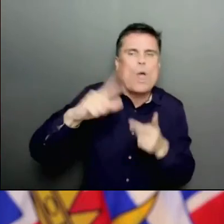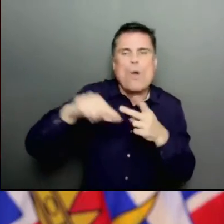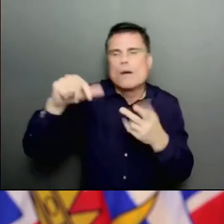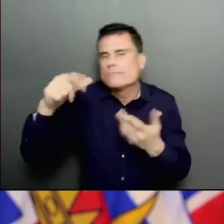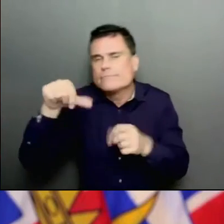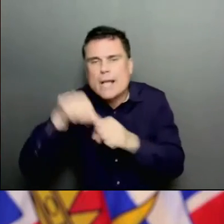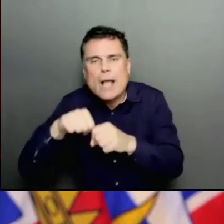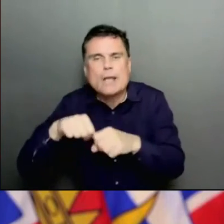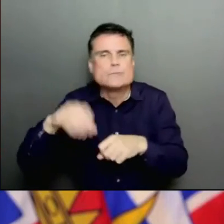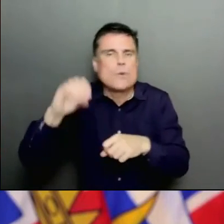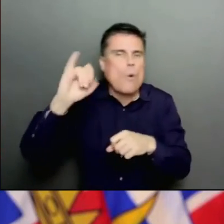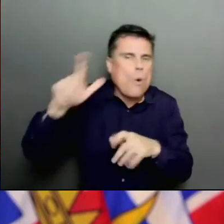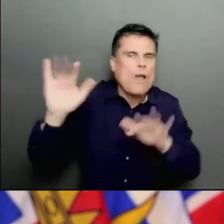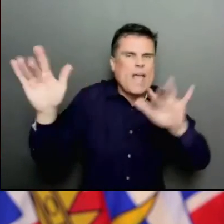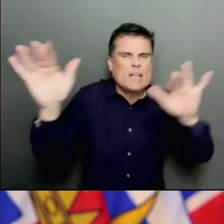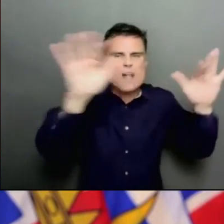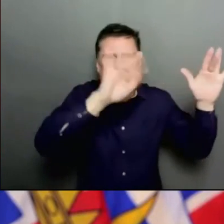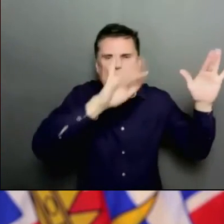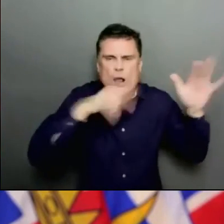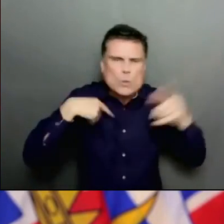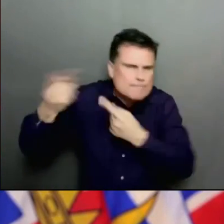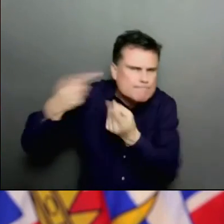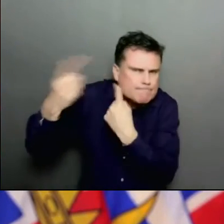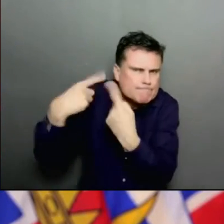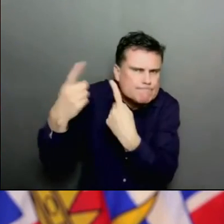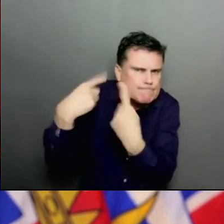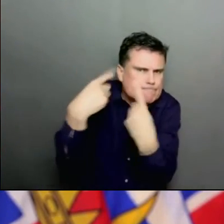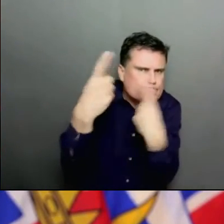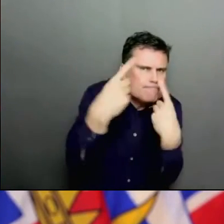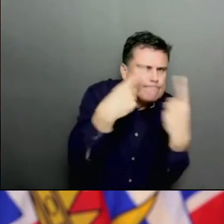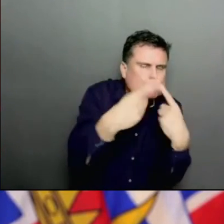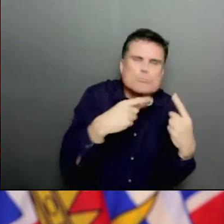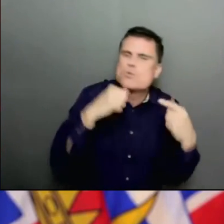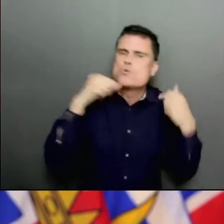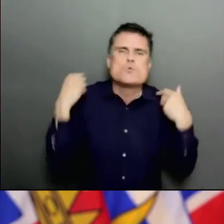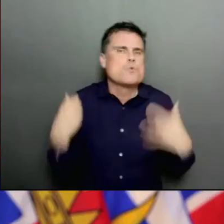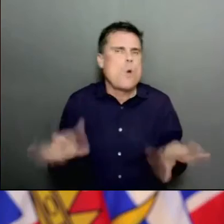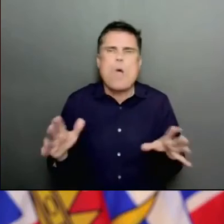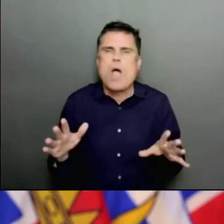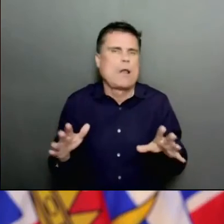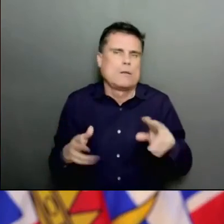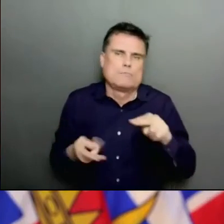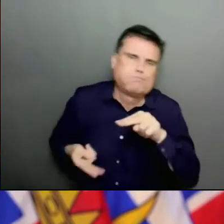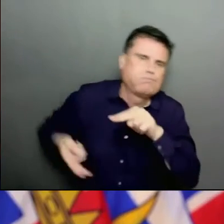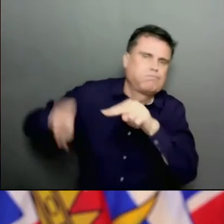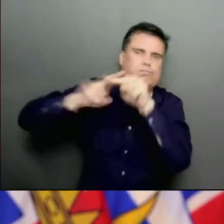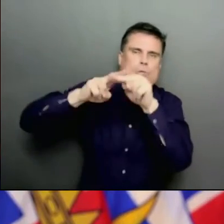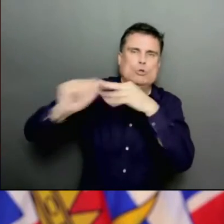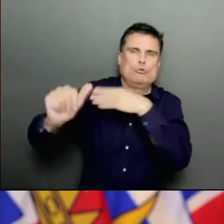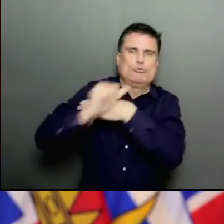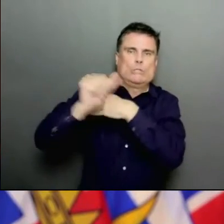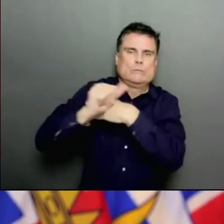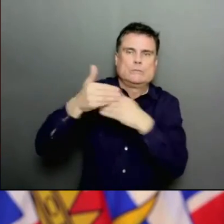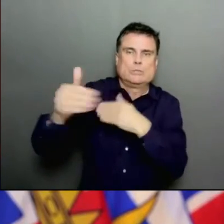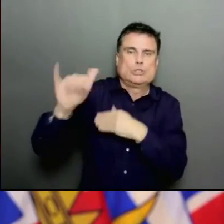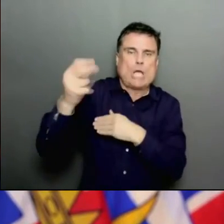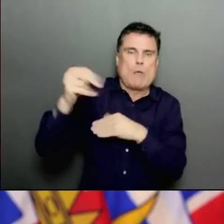we are not putting our communities at risk in January. As we know, the modelling has shown that the measures